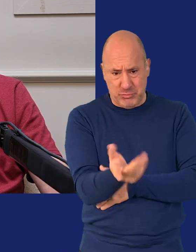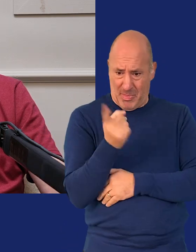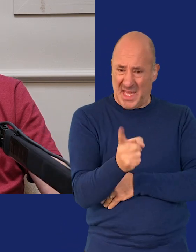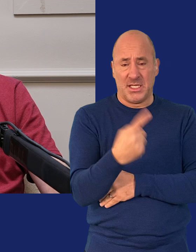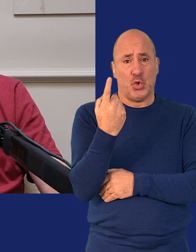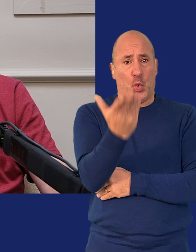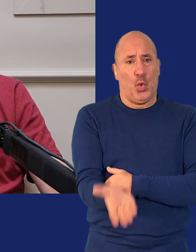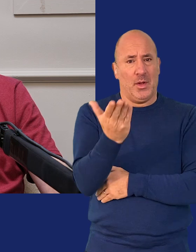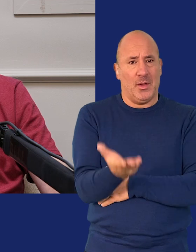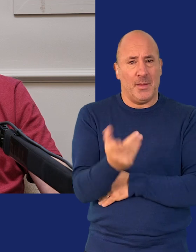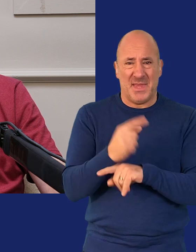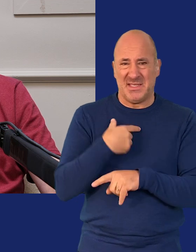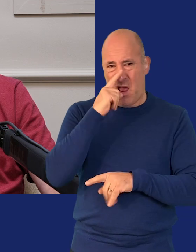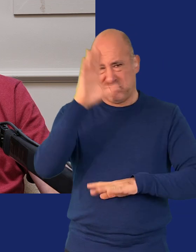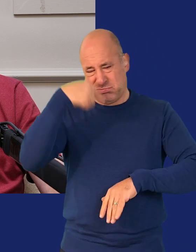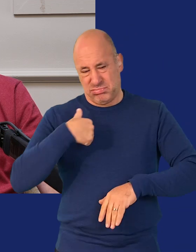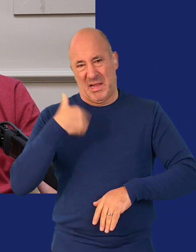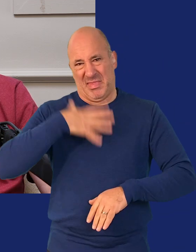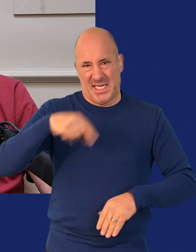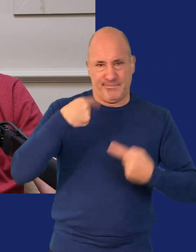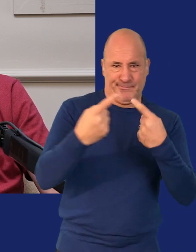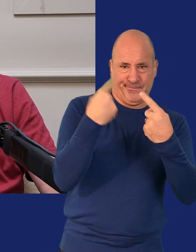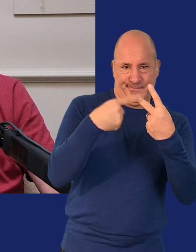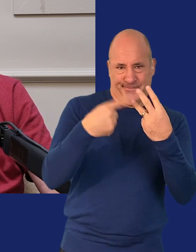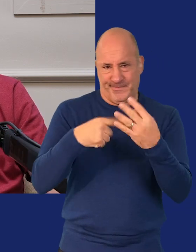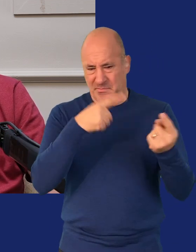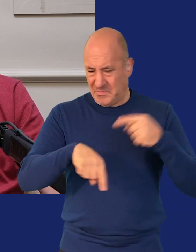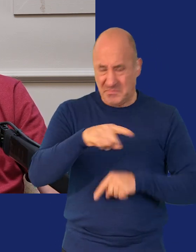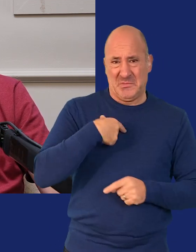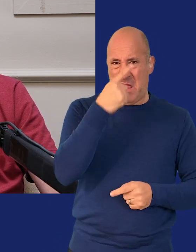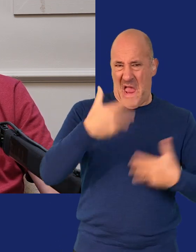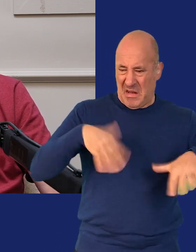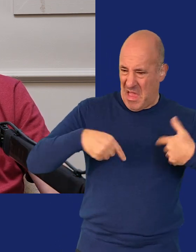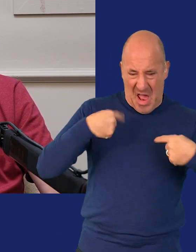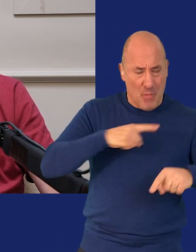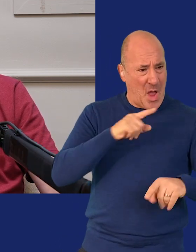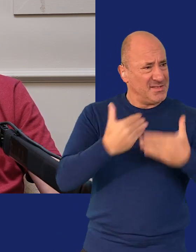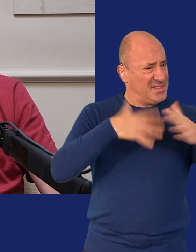It allows you to be able to voice what it is you need to voice, allow those spaces for you to be able to do that.